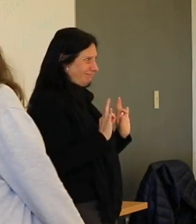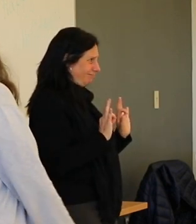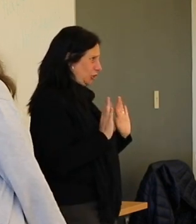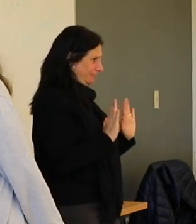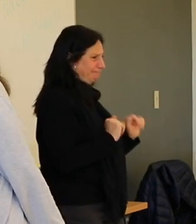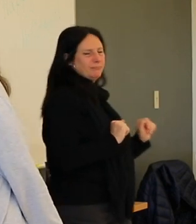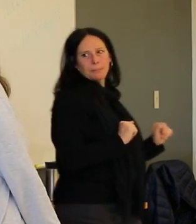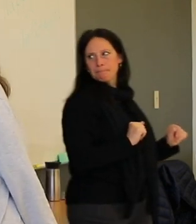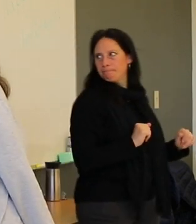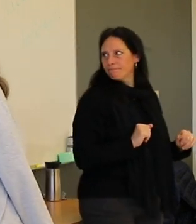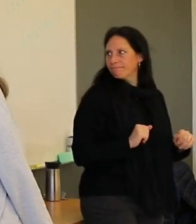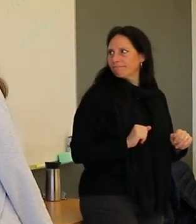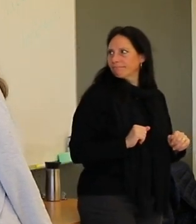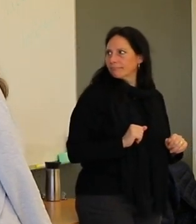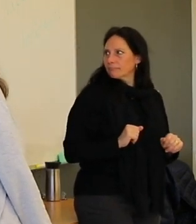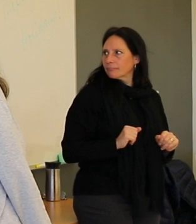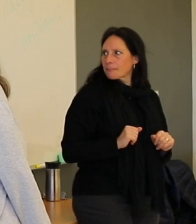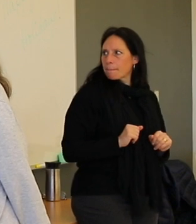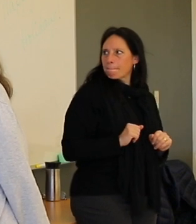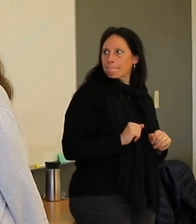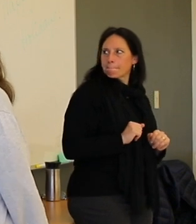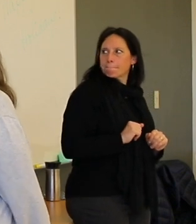So first thing I'm going to go to add mission.